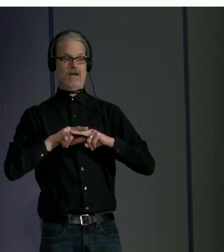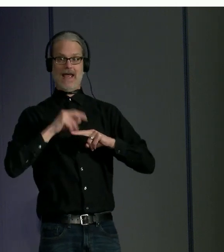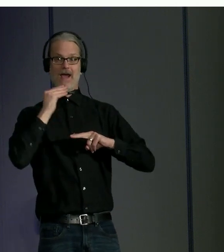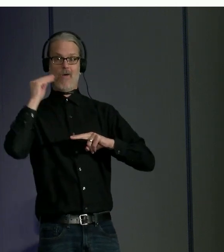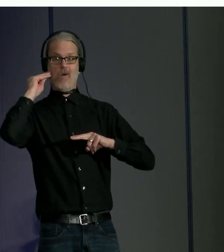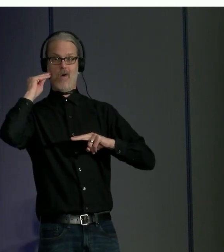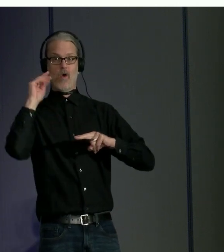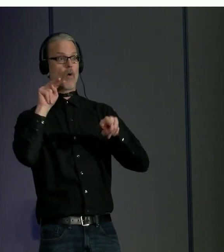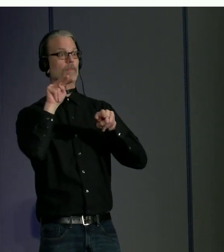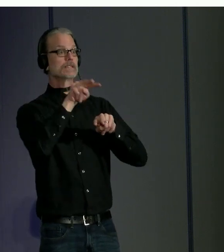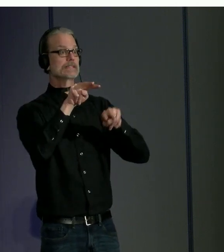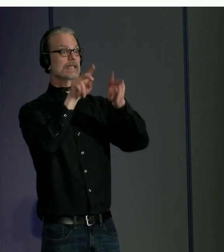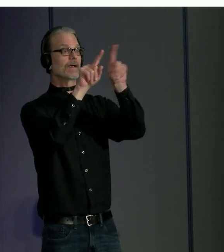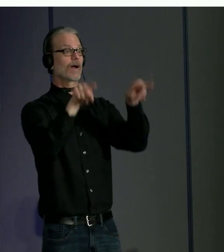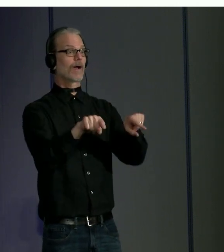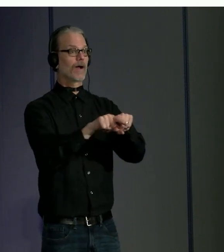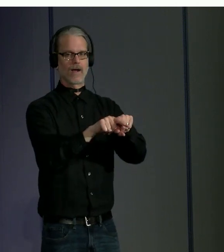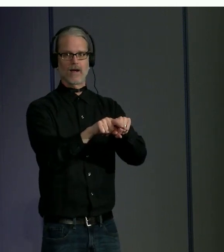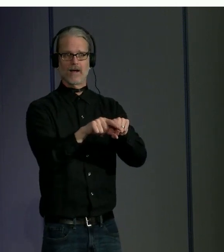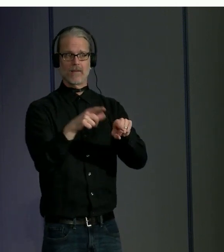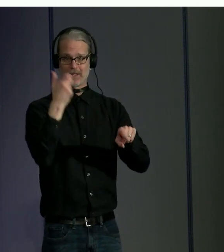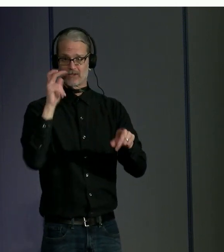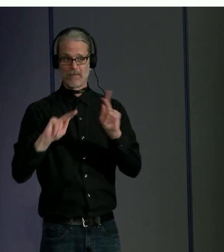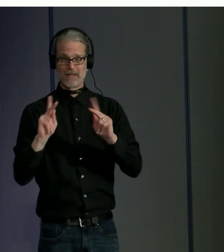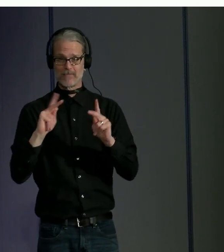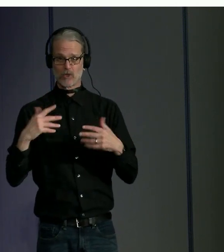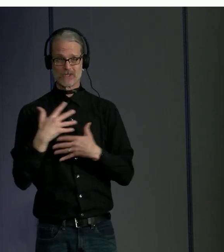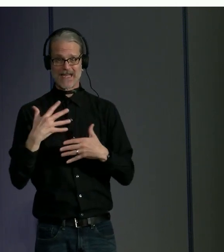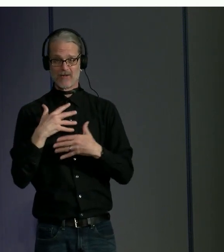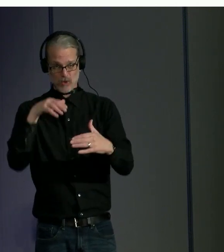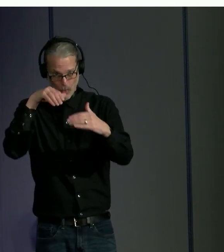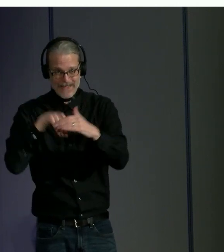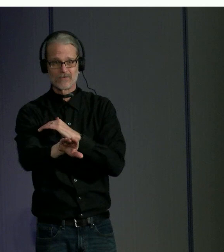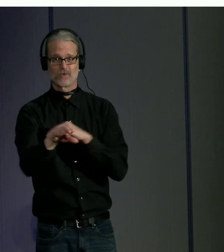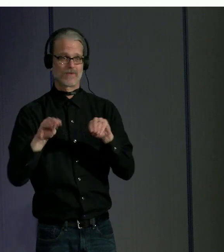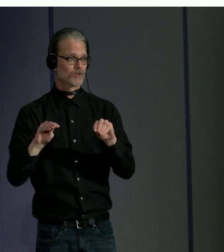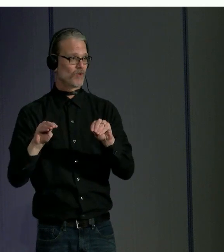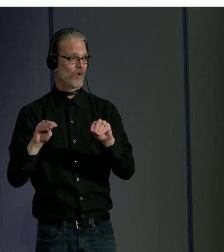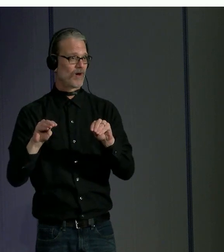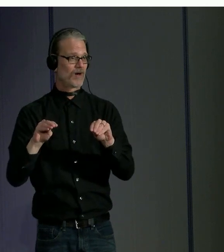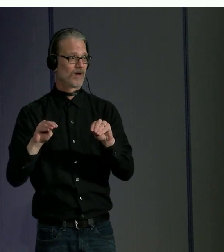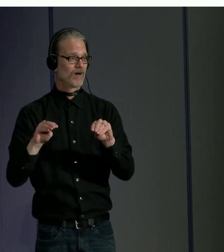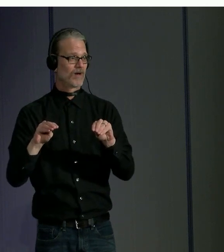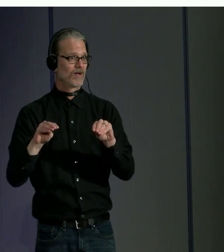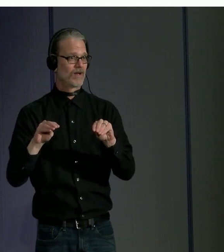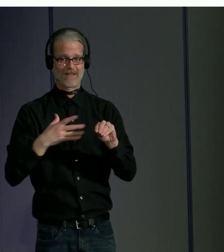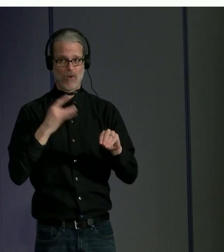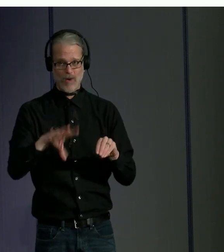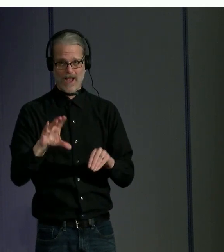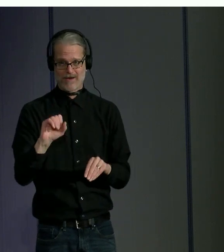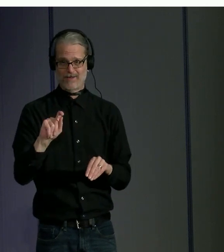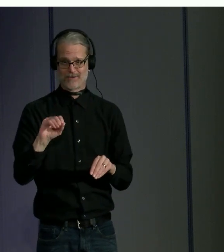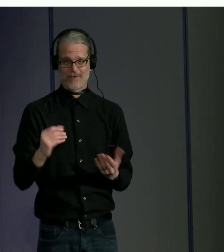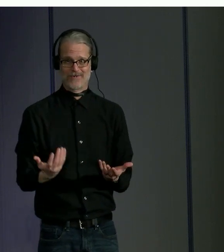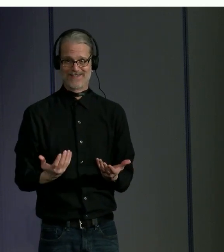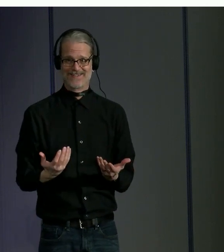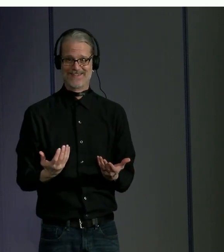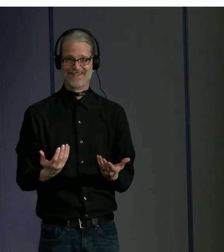has too many people, and the only reason why they only shop at Costco is because their sister dragged them there.